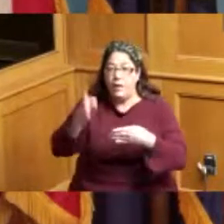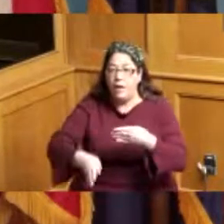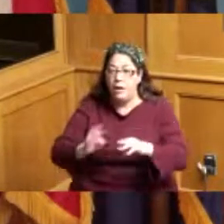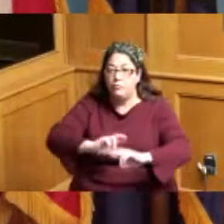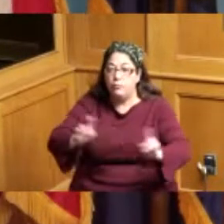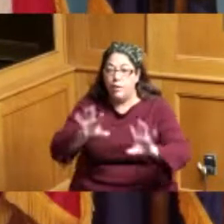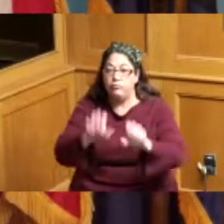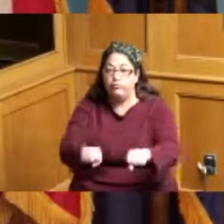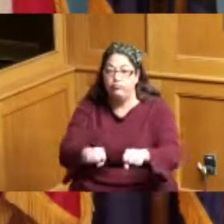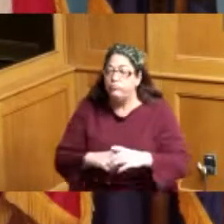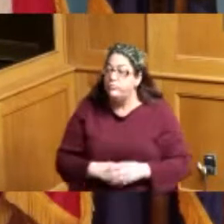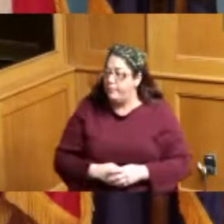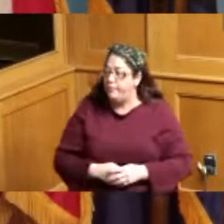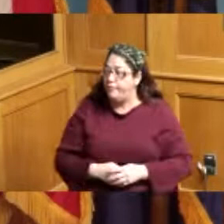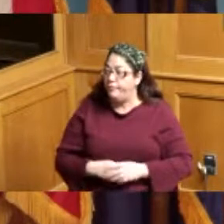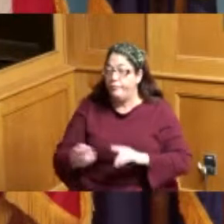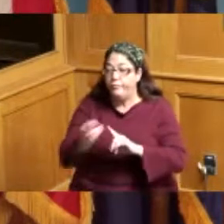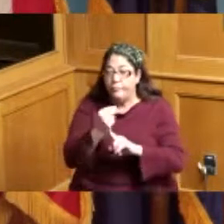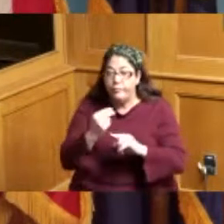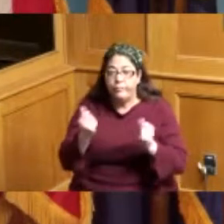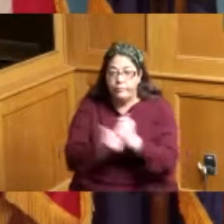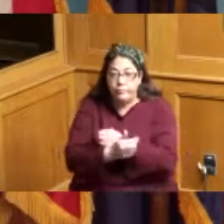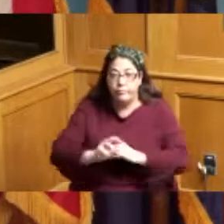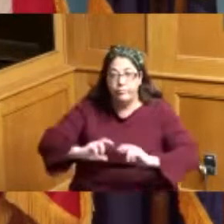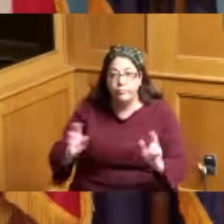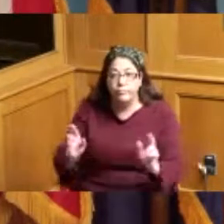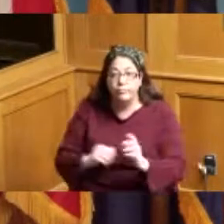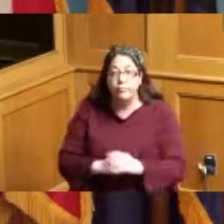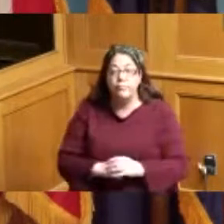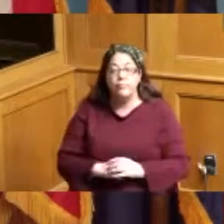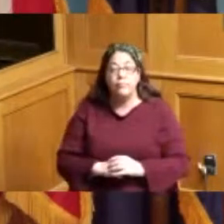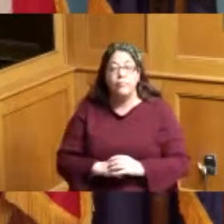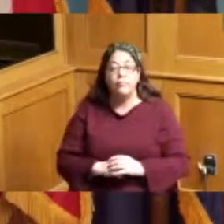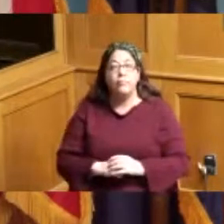and I think it's a great opportunity I've also heard from someone from with the food